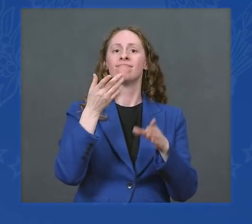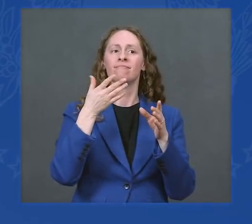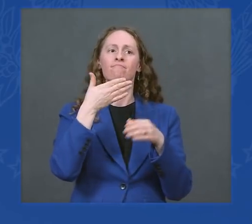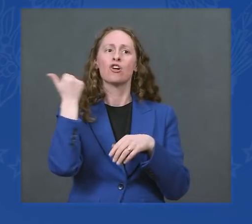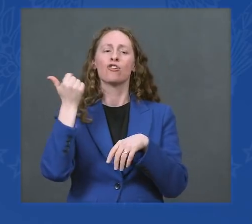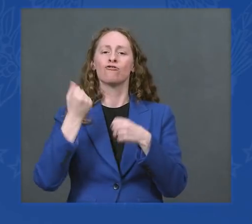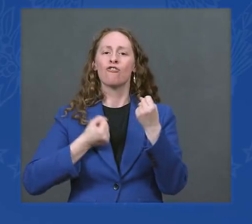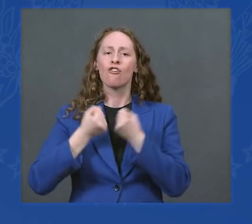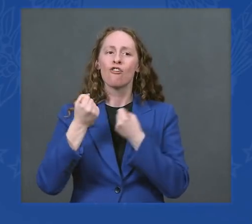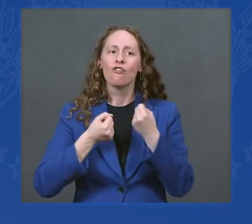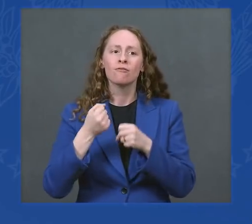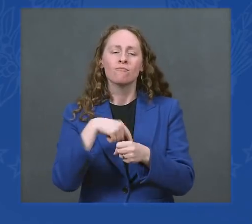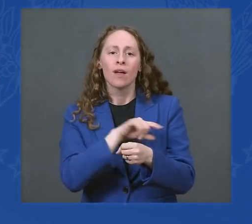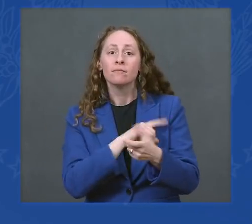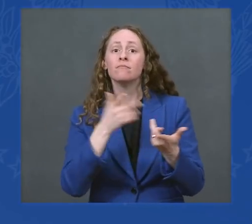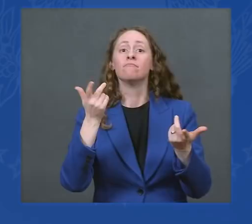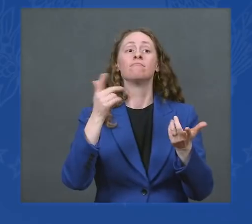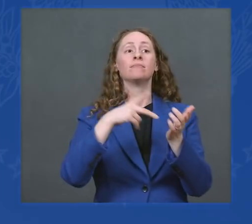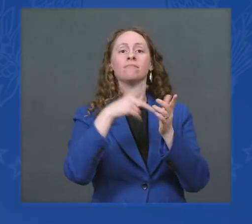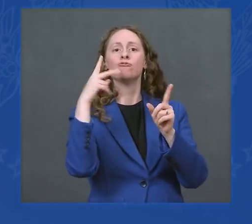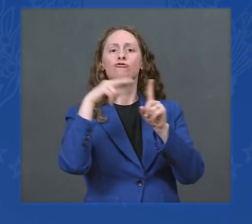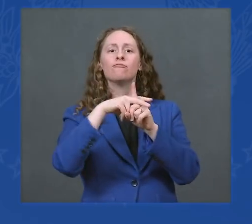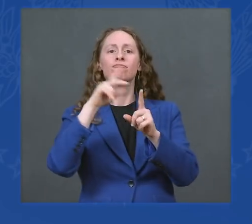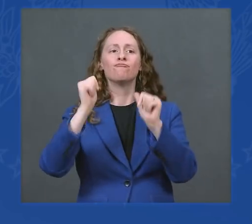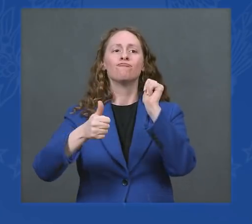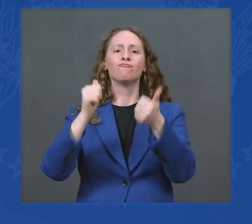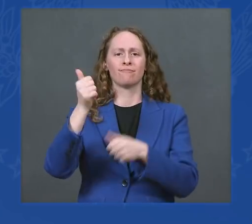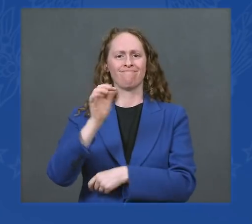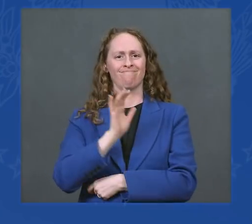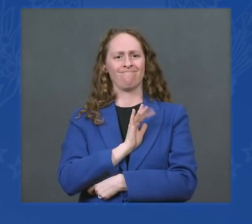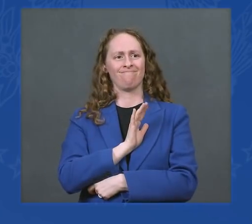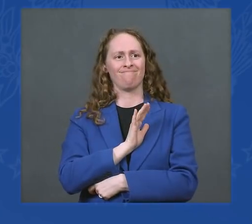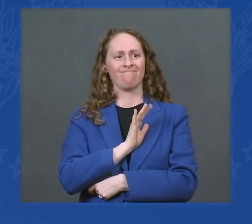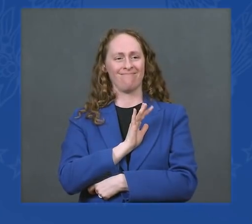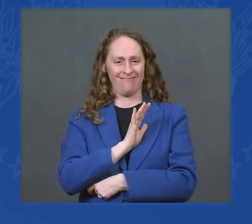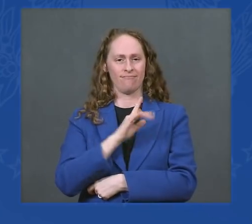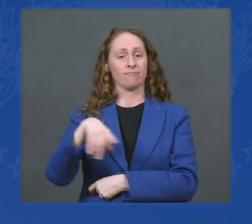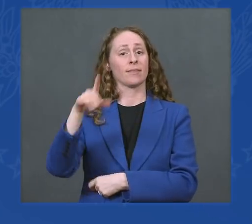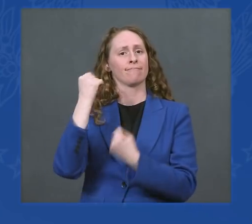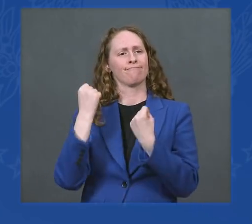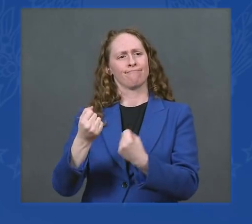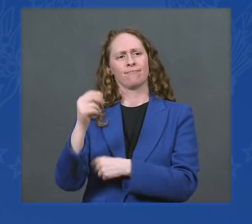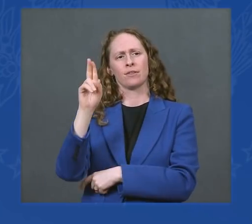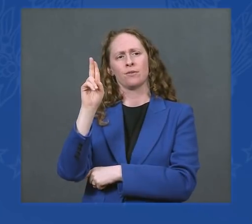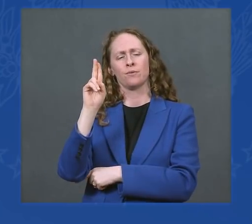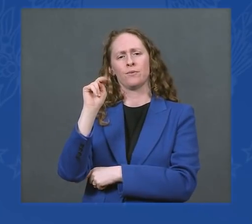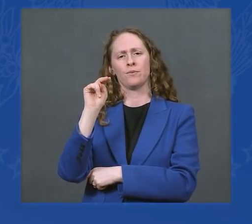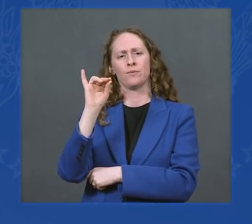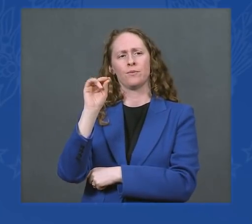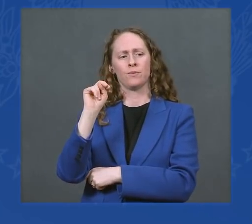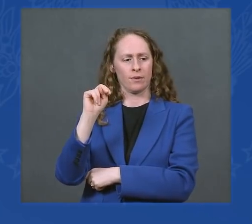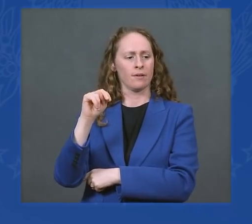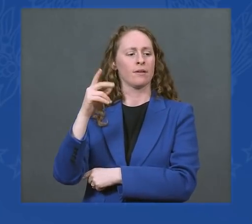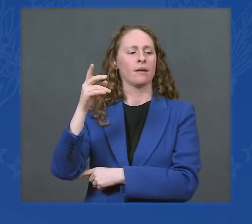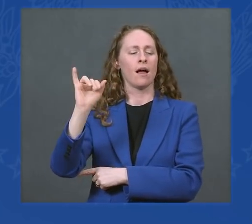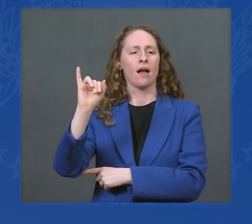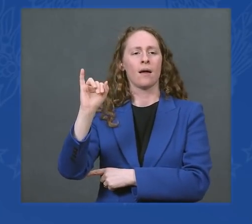And it's exciting to know that we are going to make charging stations accessible across the entire country,